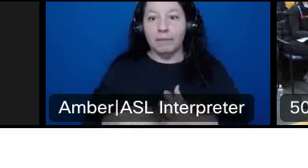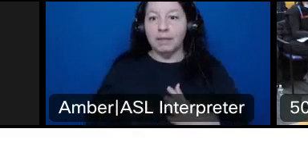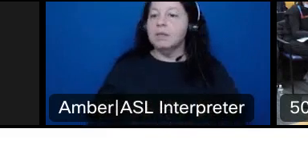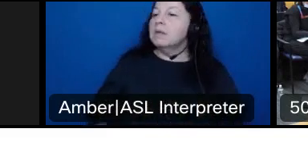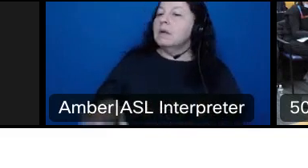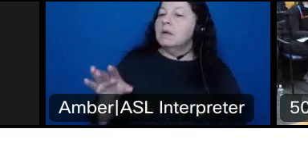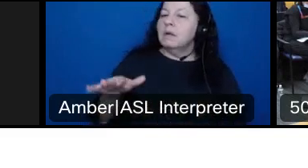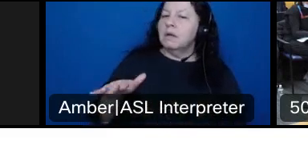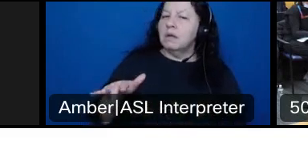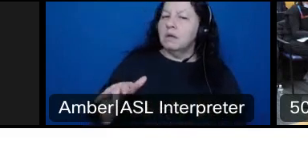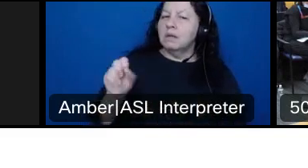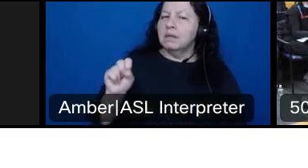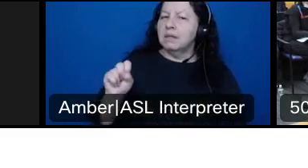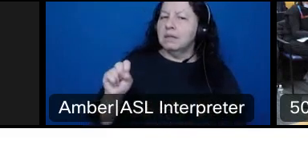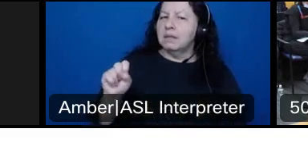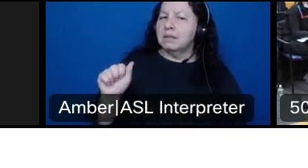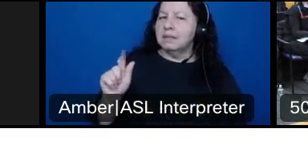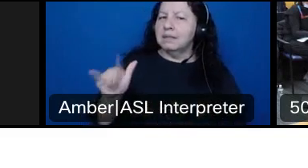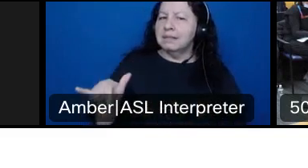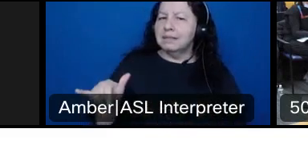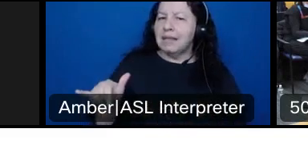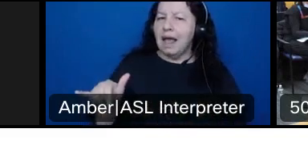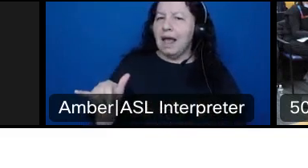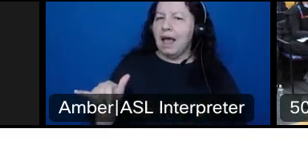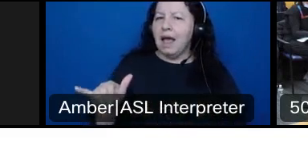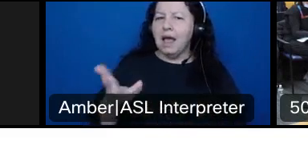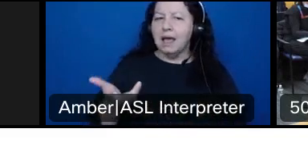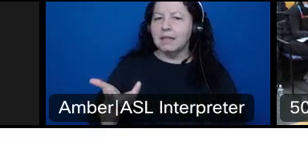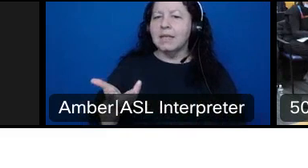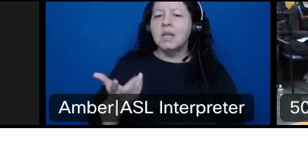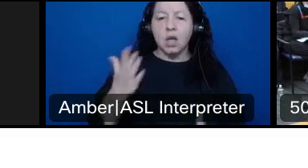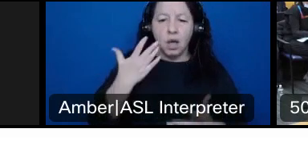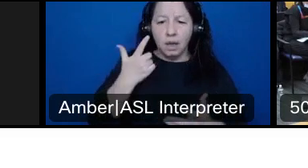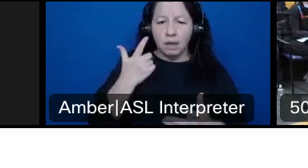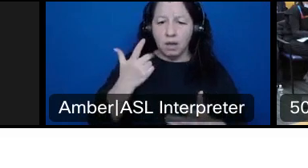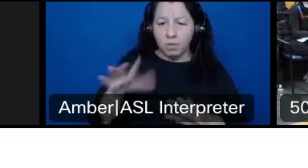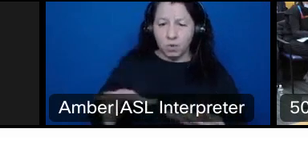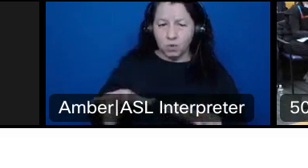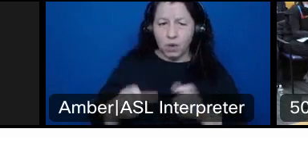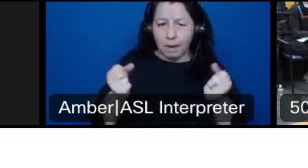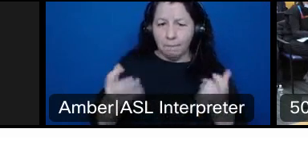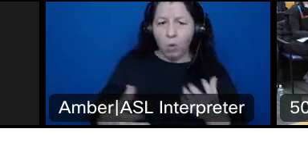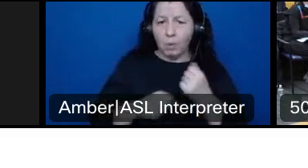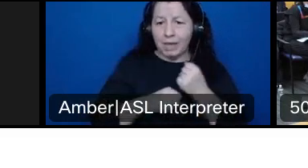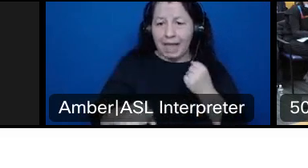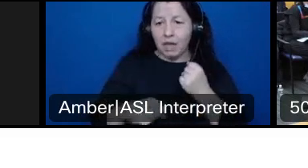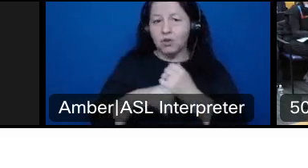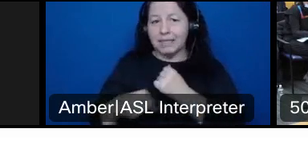Suny, um, he's done multiple extension and I guess with the other.